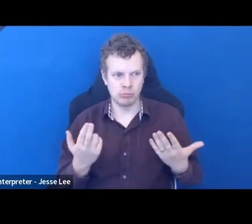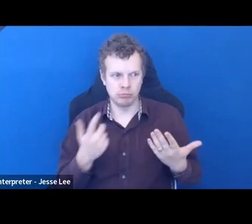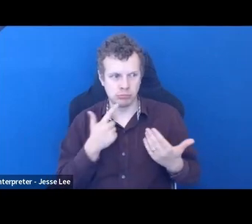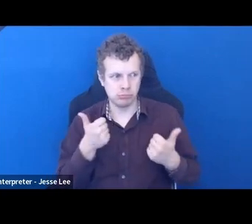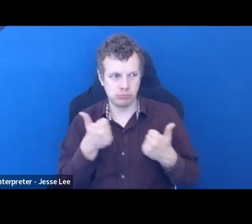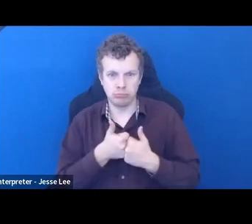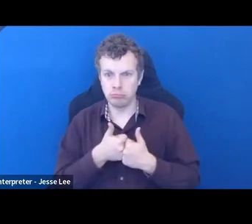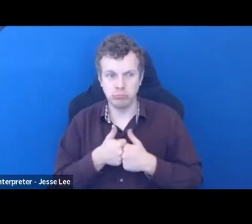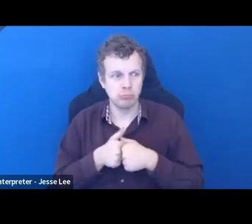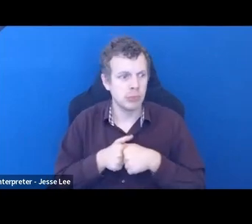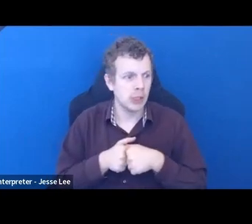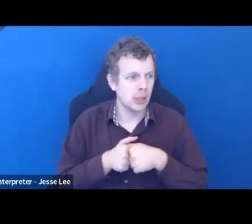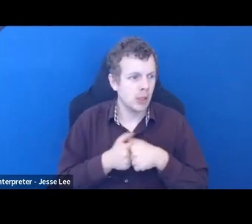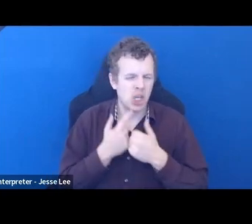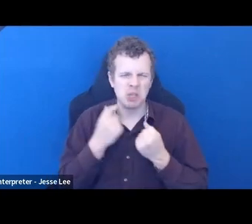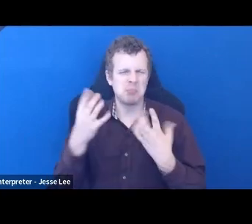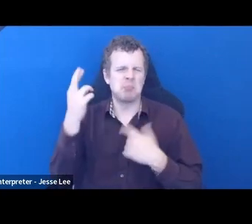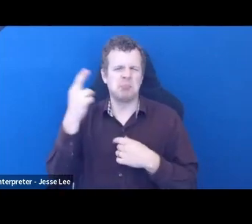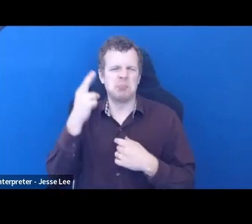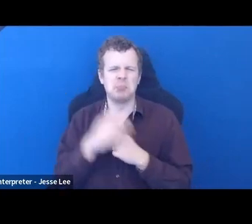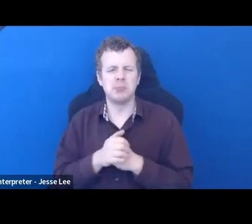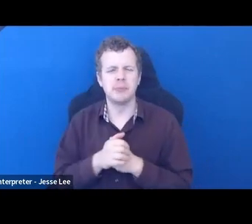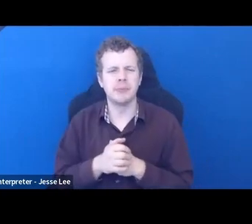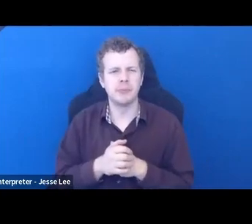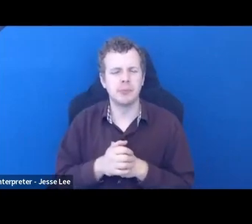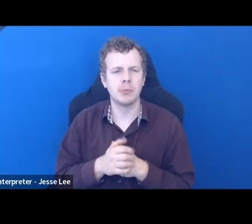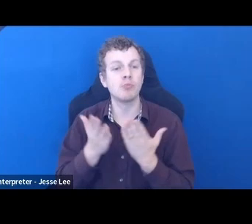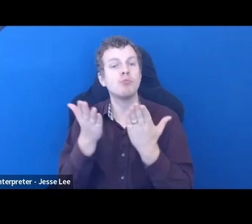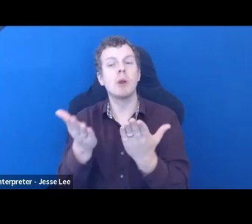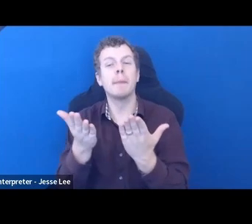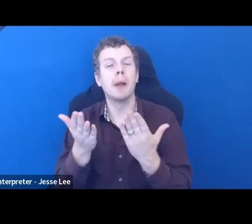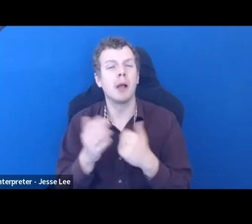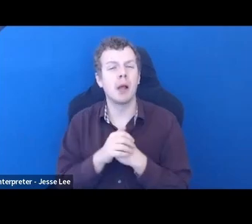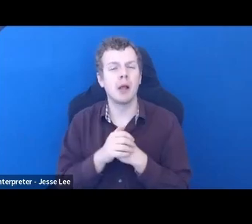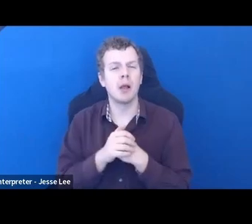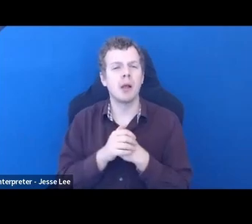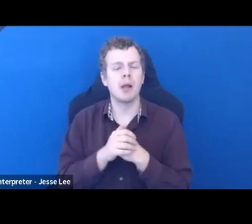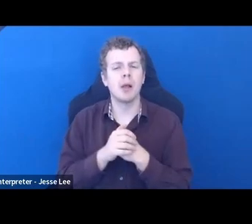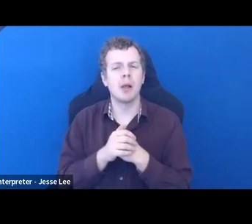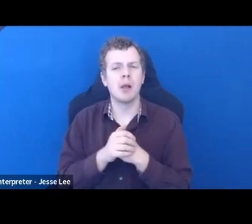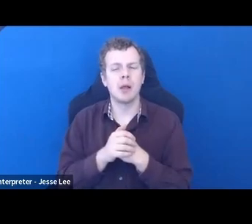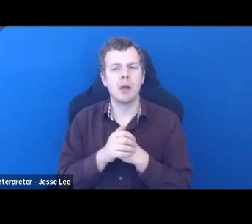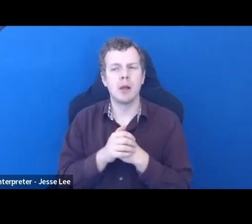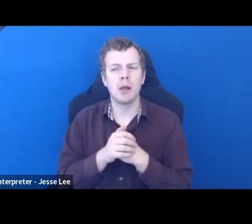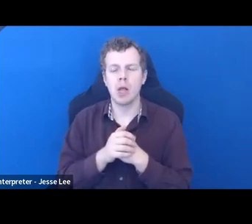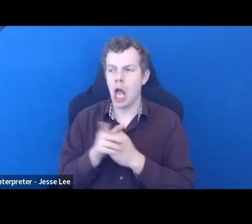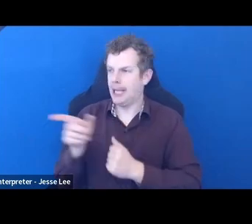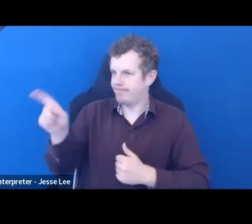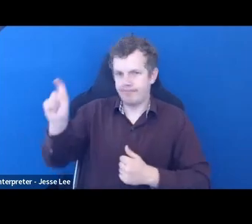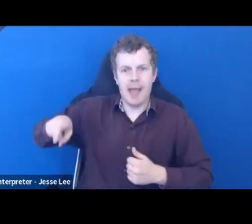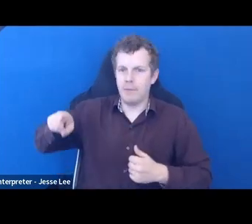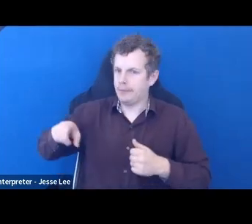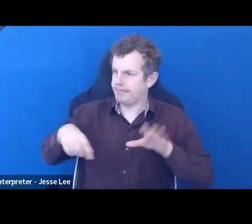So some recommendations, we can try to avoid a dichotomous or a binary approach.